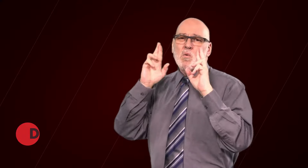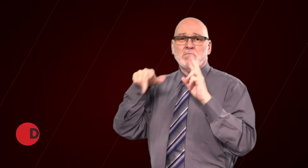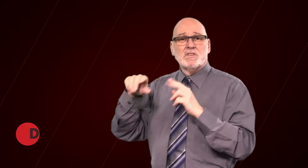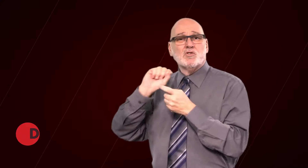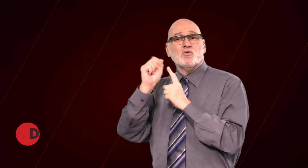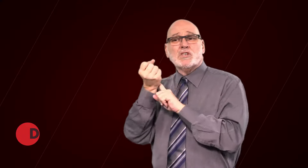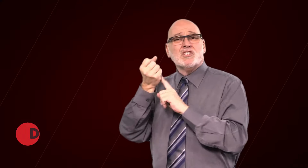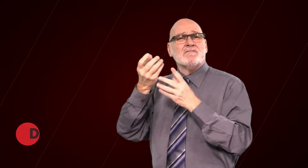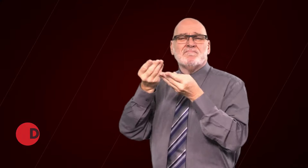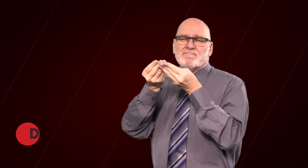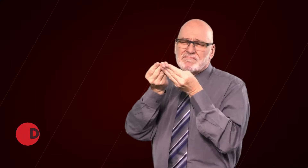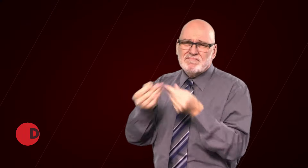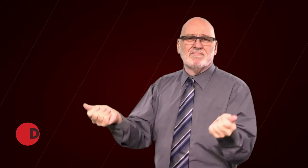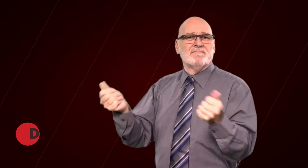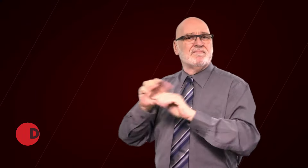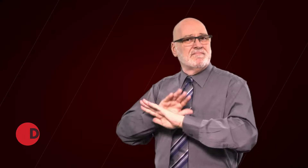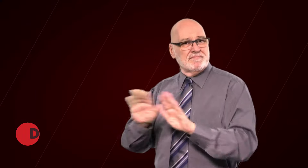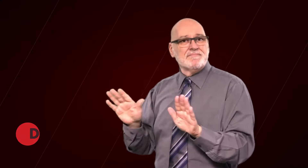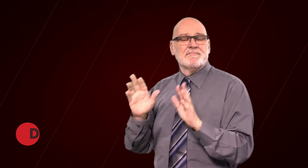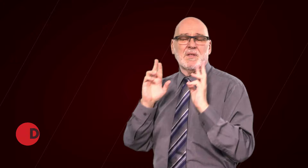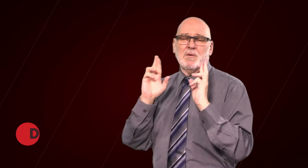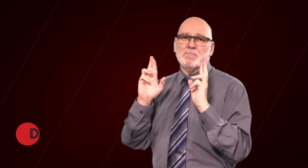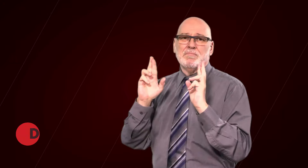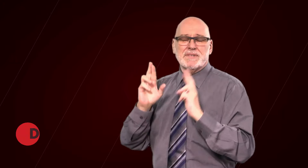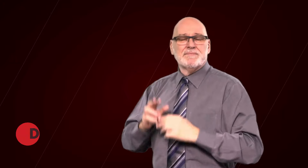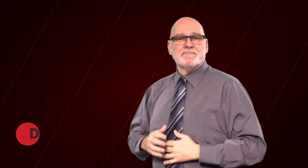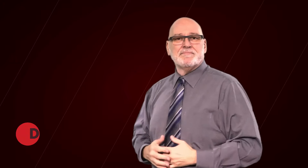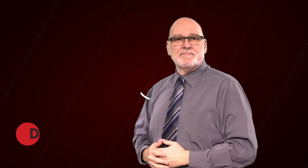Hopefully this situation will be resolved